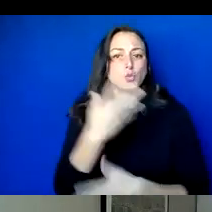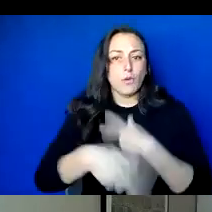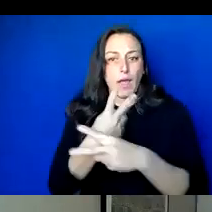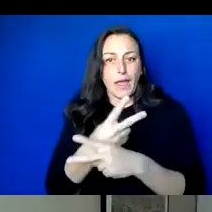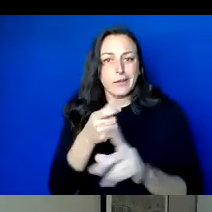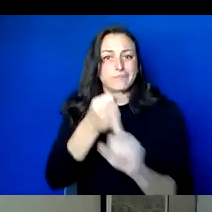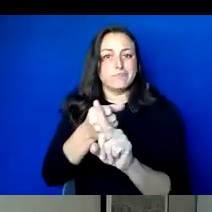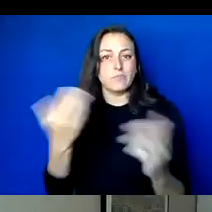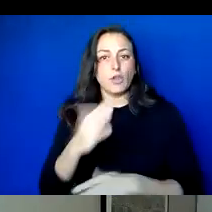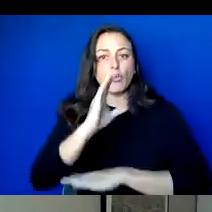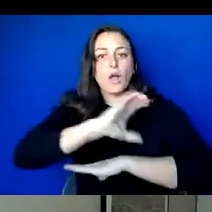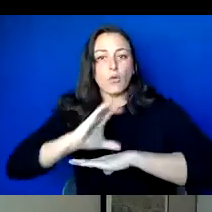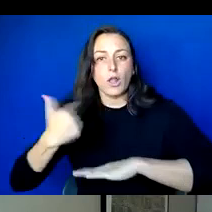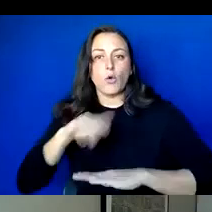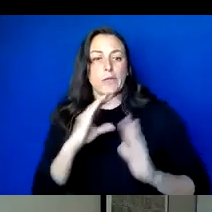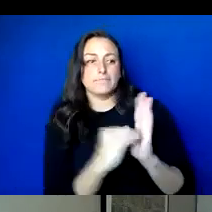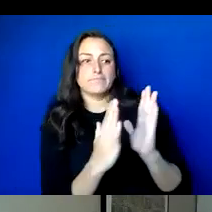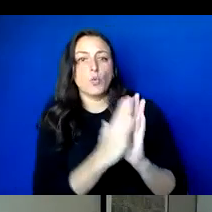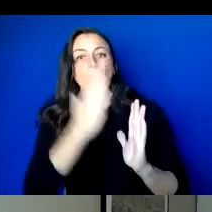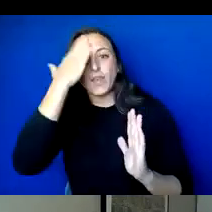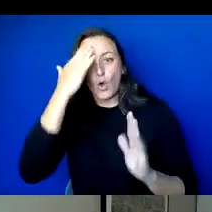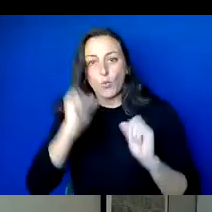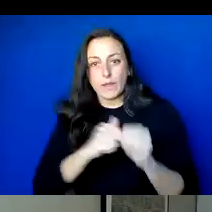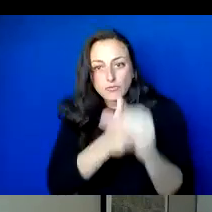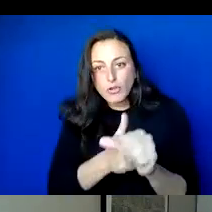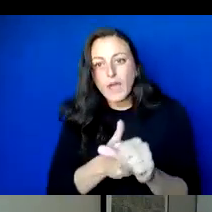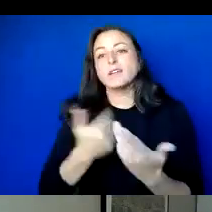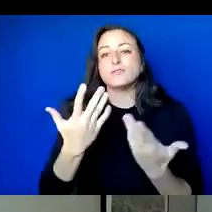changes in the prevalence of that variant in the state or variants in the state over time.